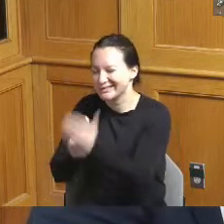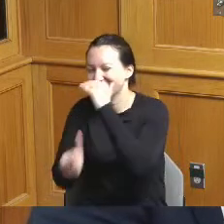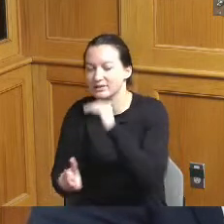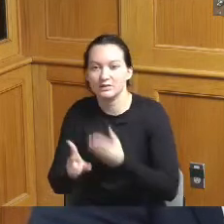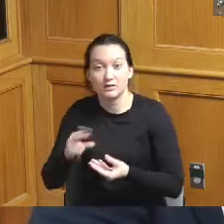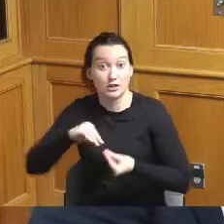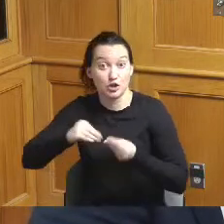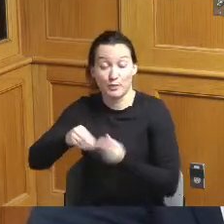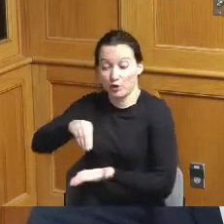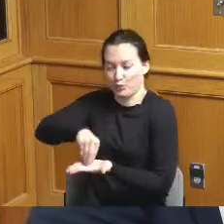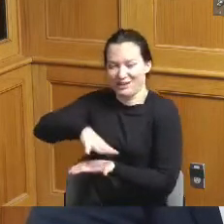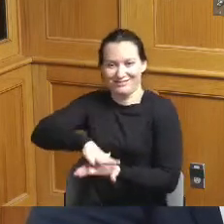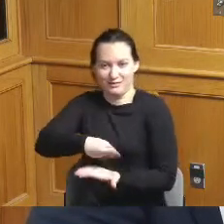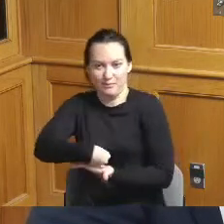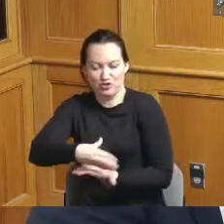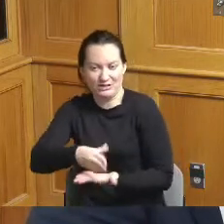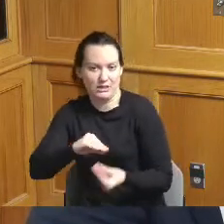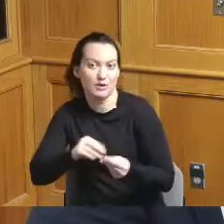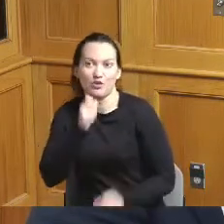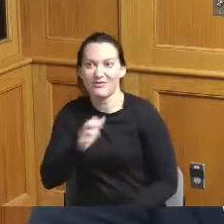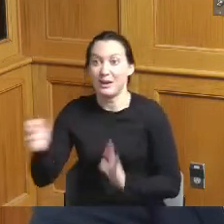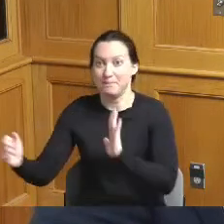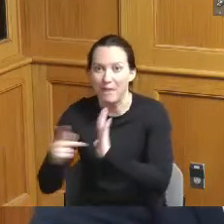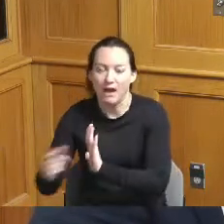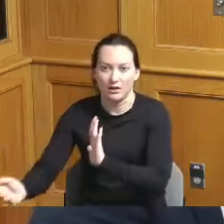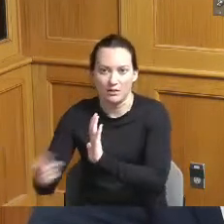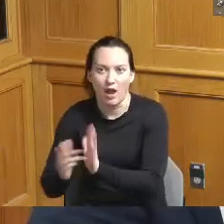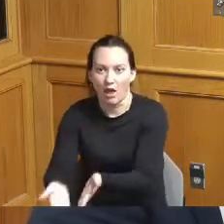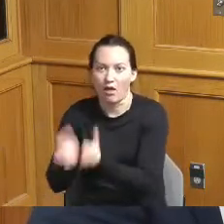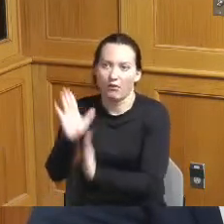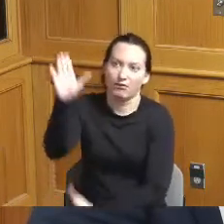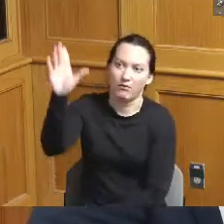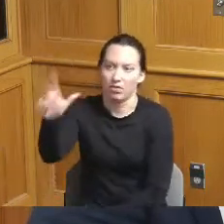put into the budget number so we don't have to come back for an adjustment later can I while